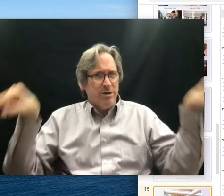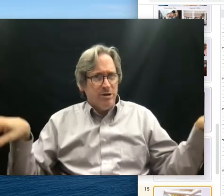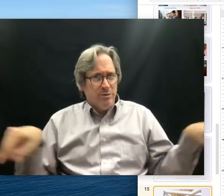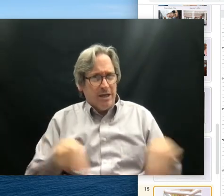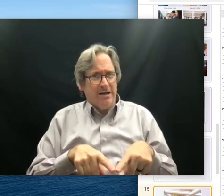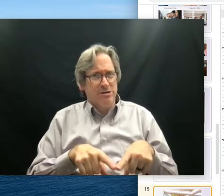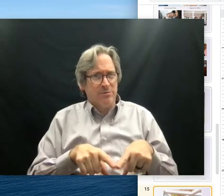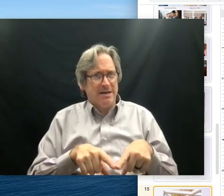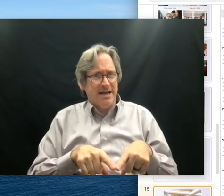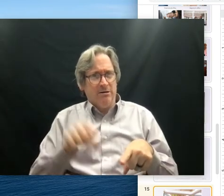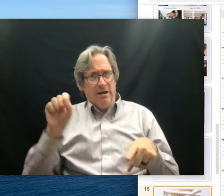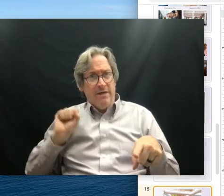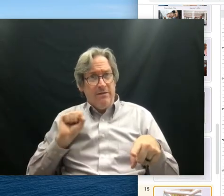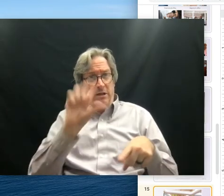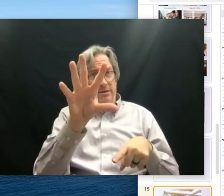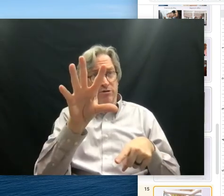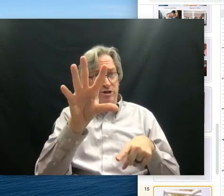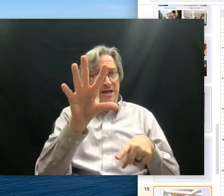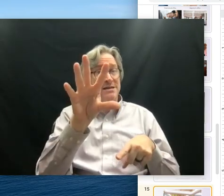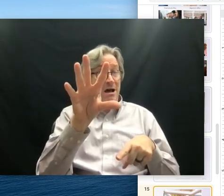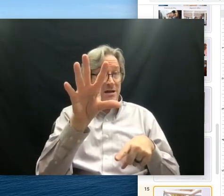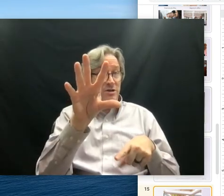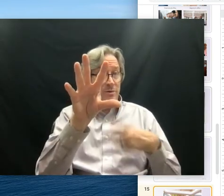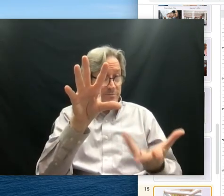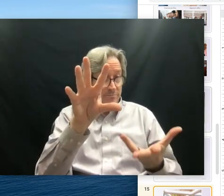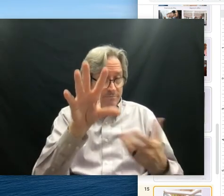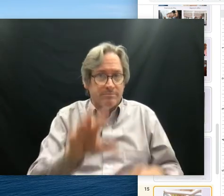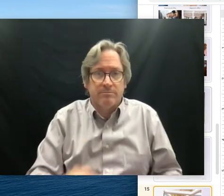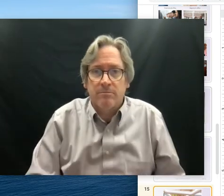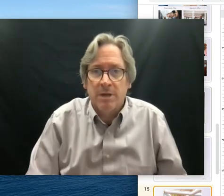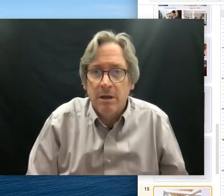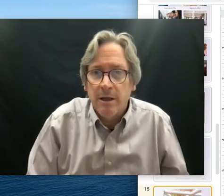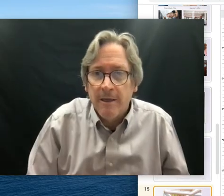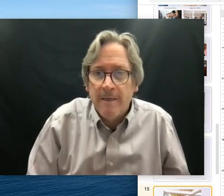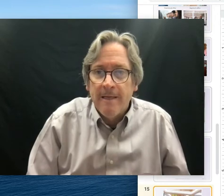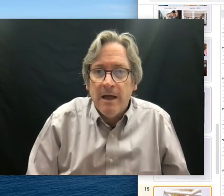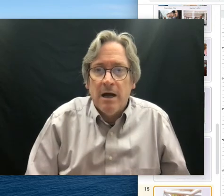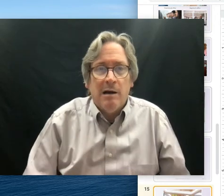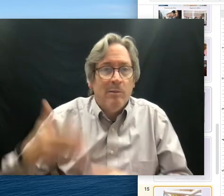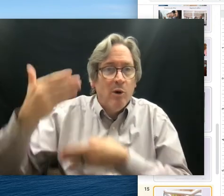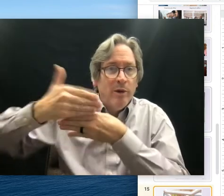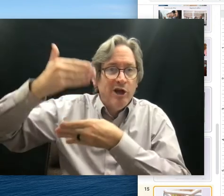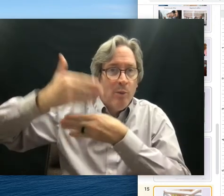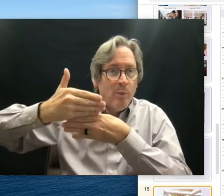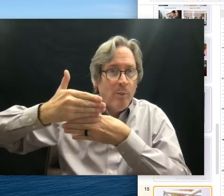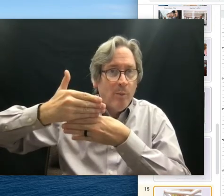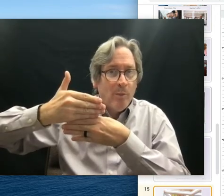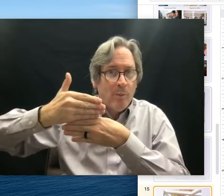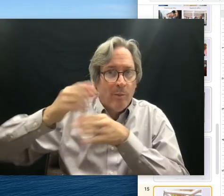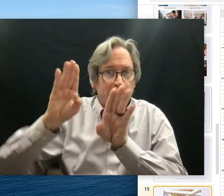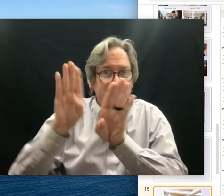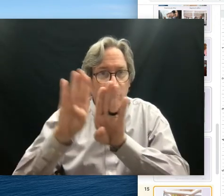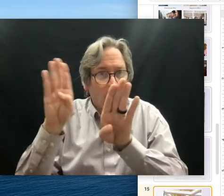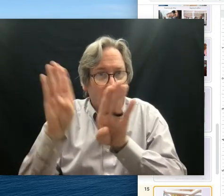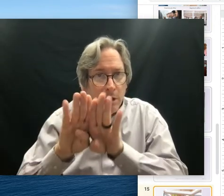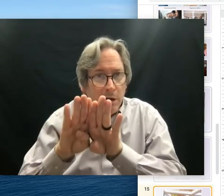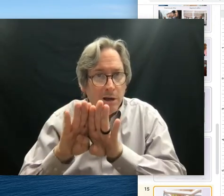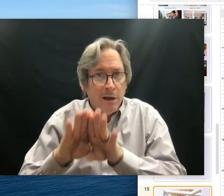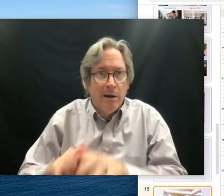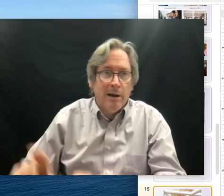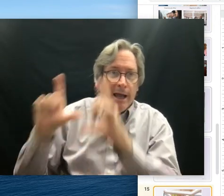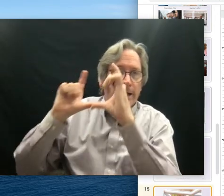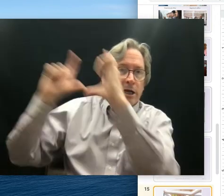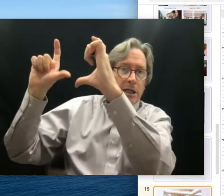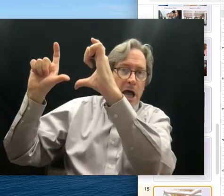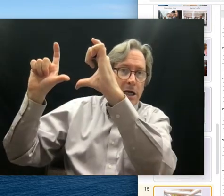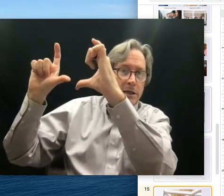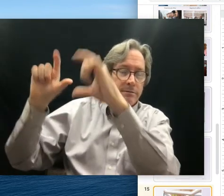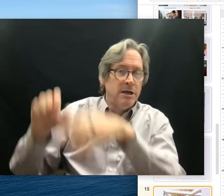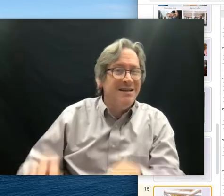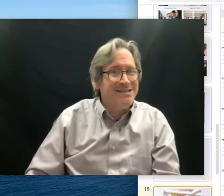do like here's the rectangle and then the light project onto it um window door and clock sometimes